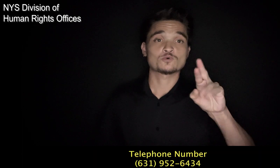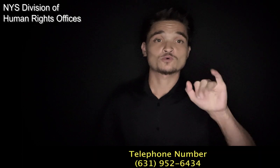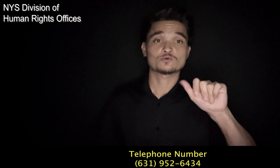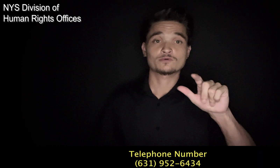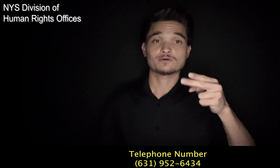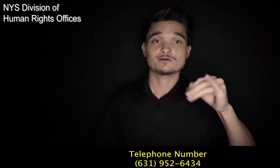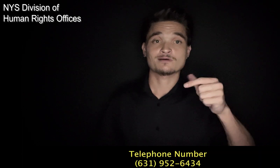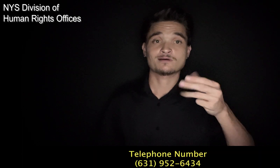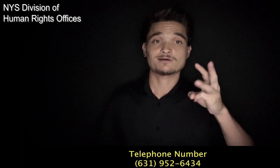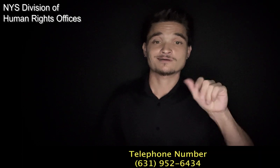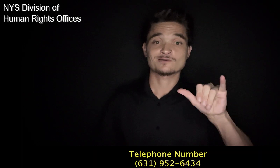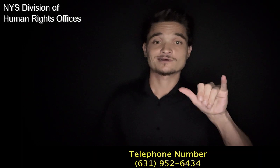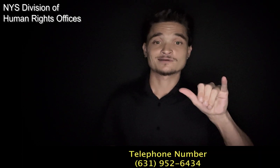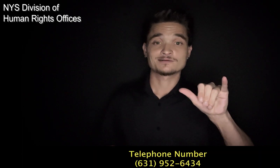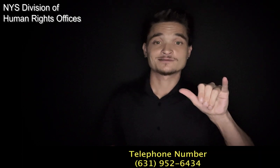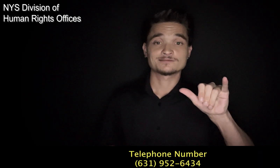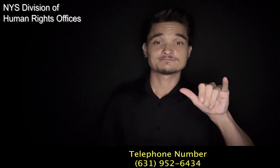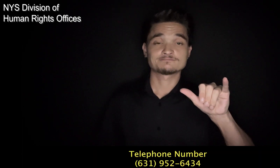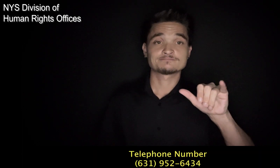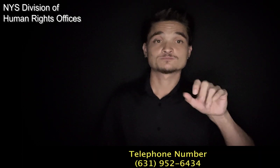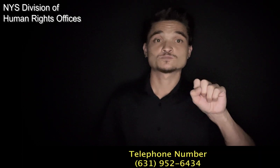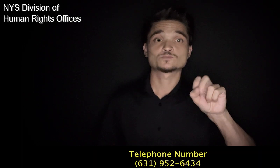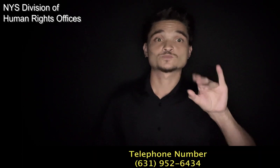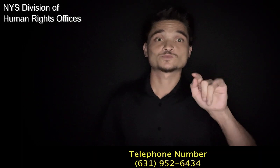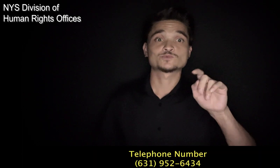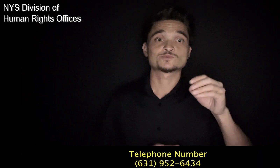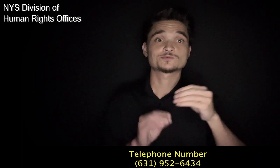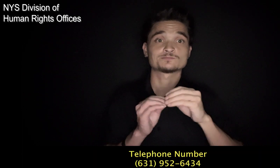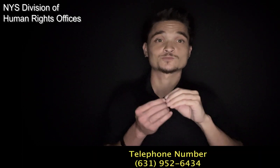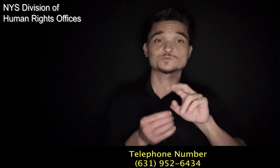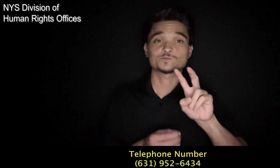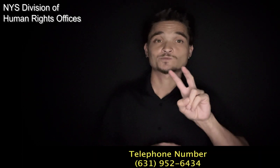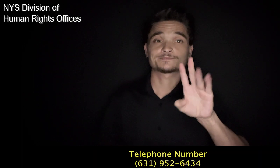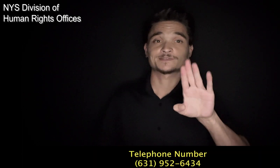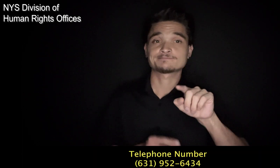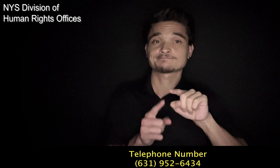Telephone Number (631) 952-6434